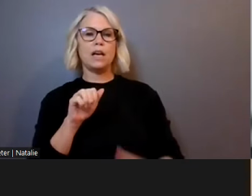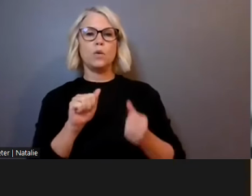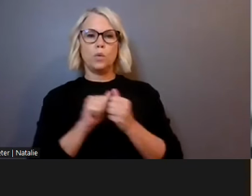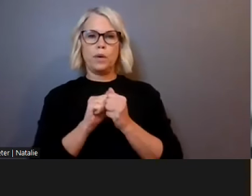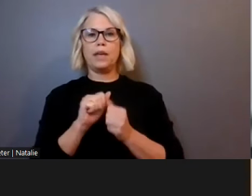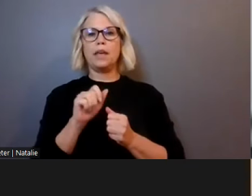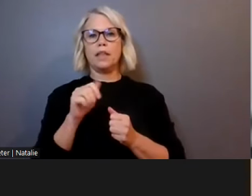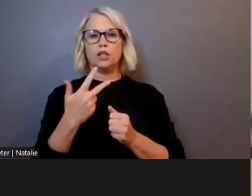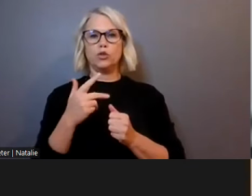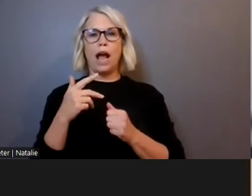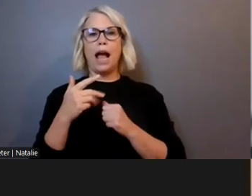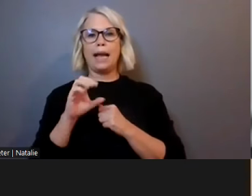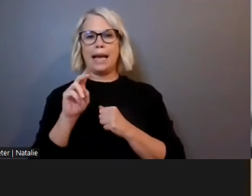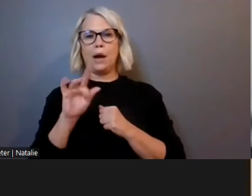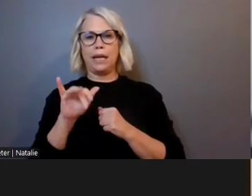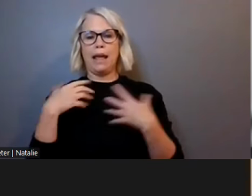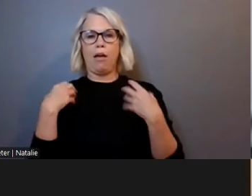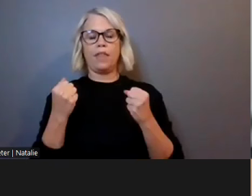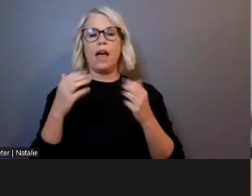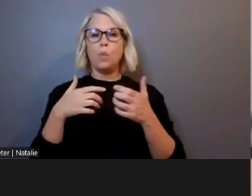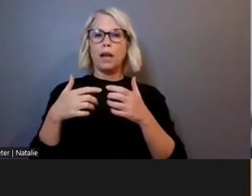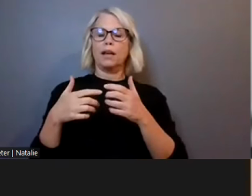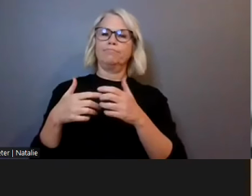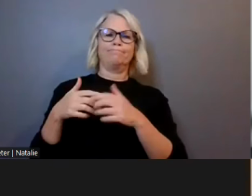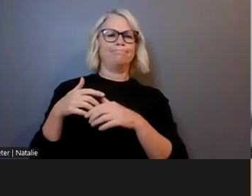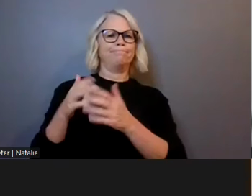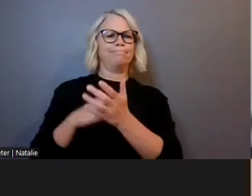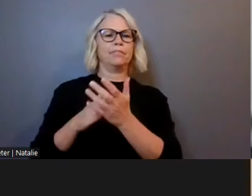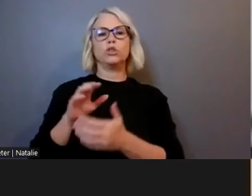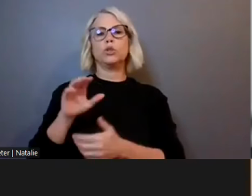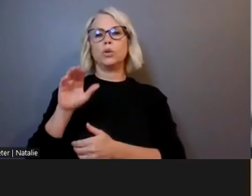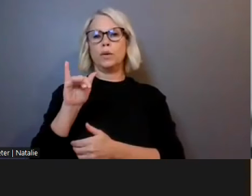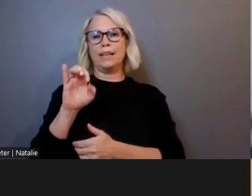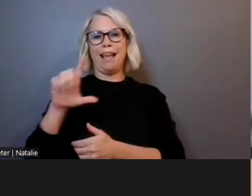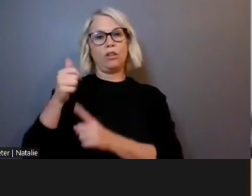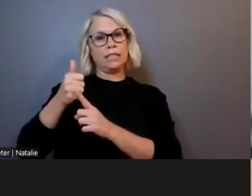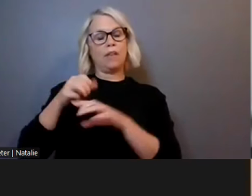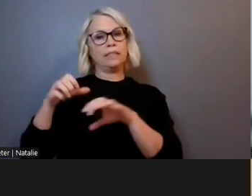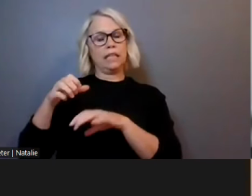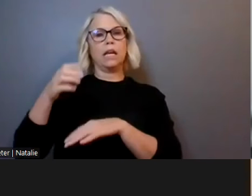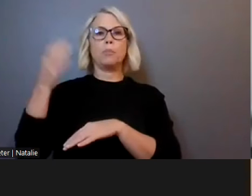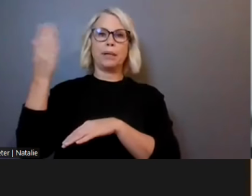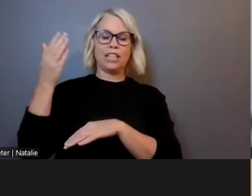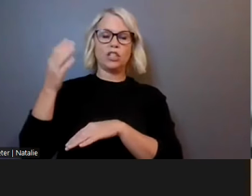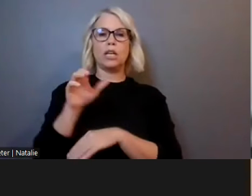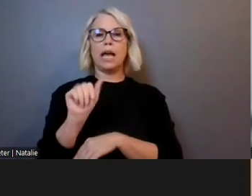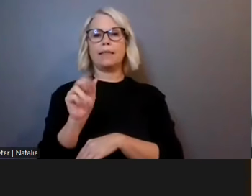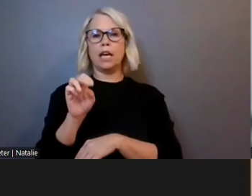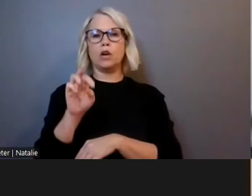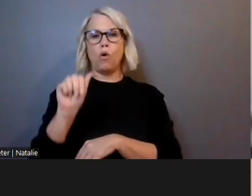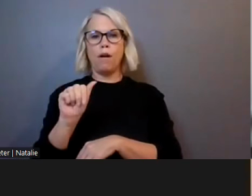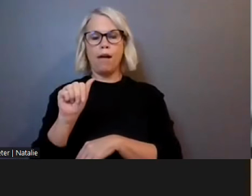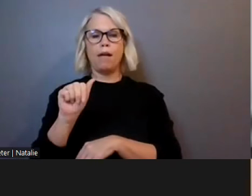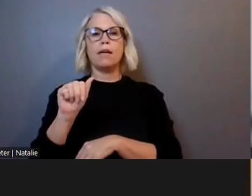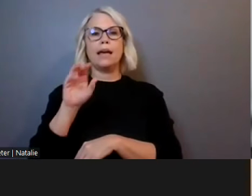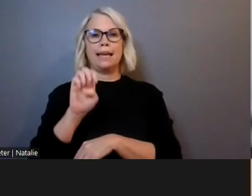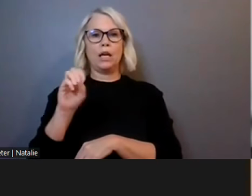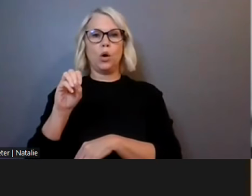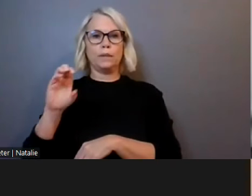I just want to give a shout out to Yael, she did a presentation at the Aurora training